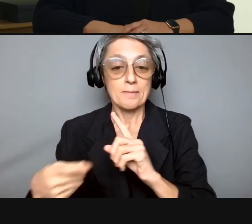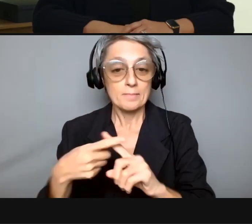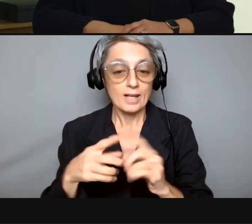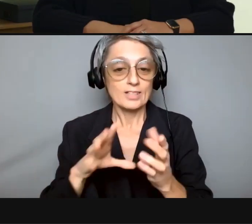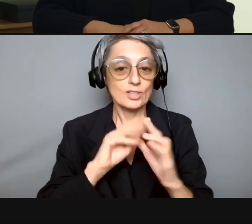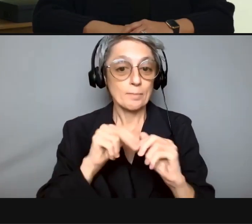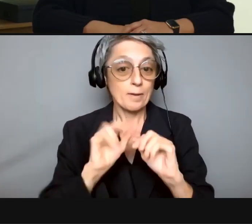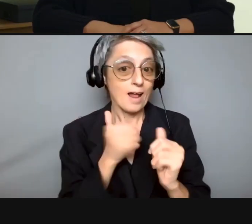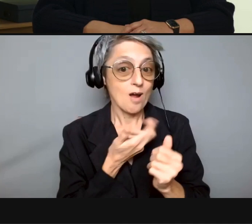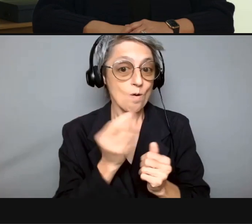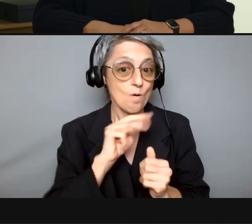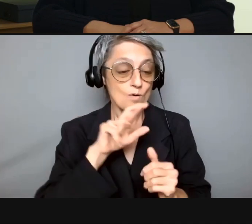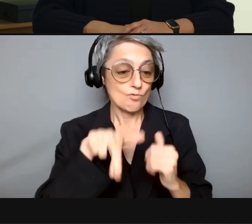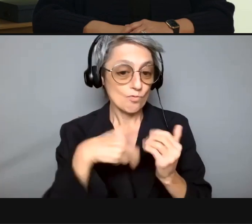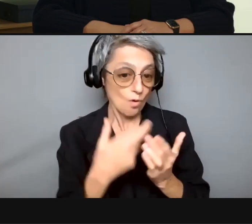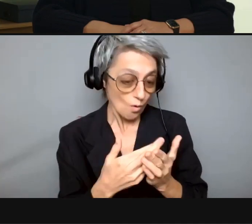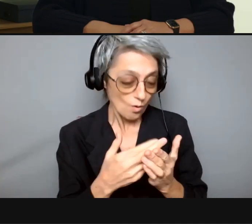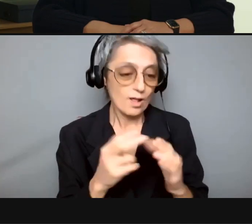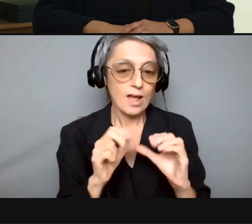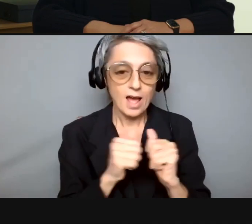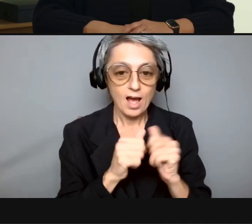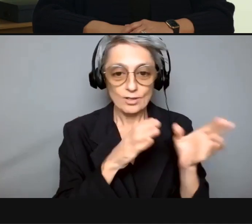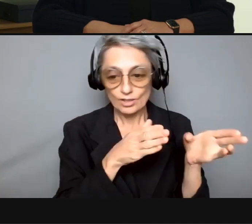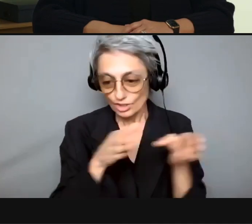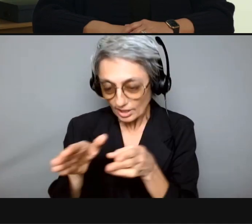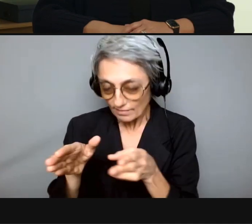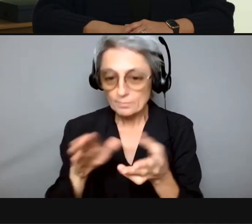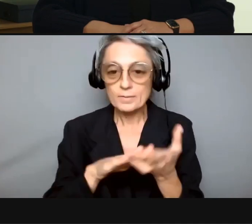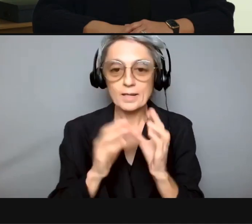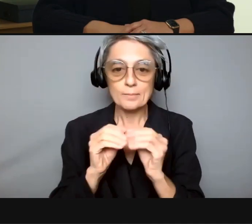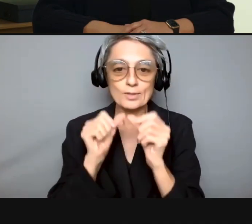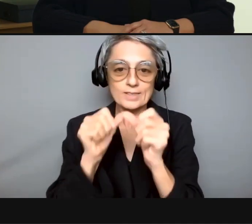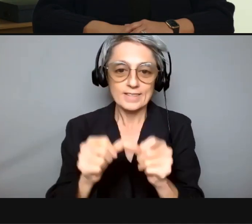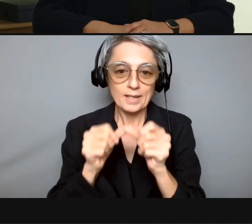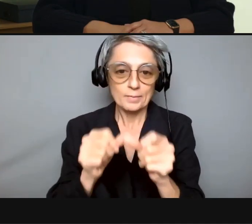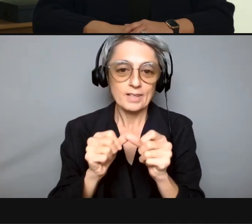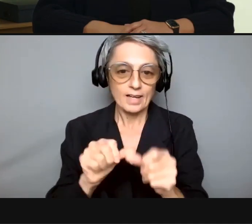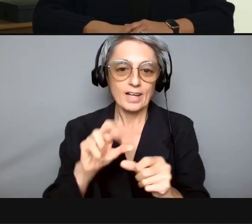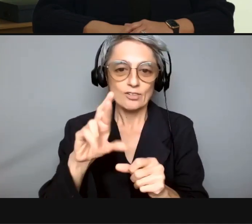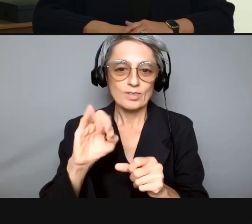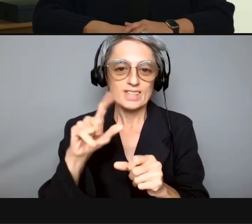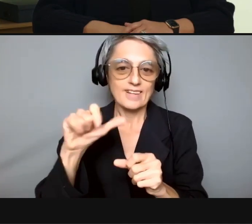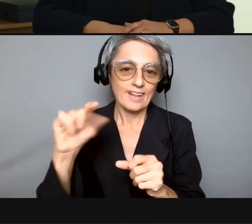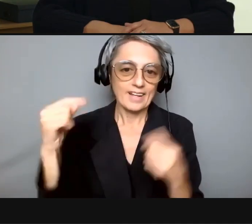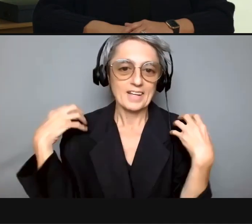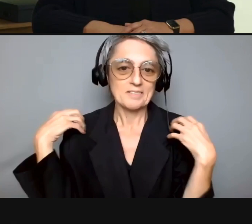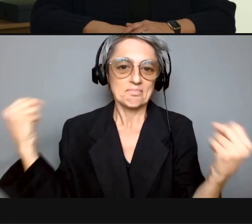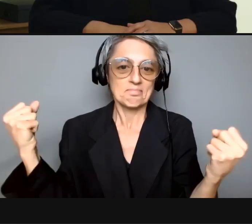in the shift to more sustainable and resilient operations. So I'm really excited about today's event.